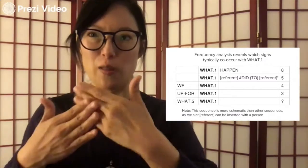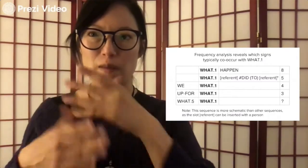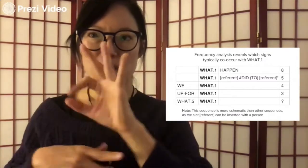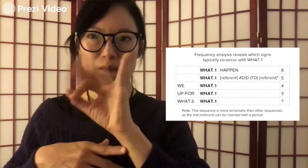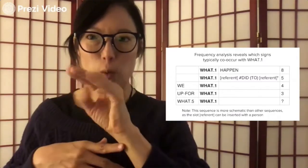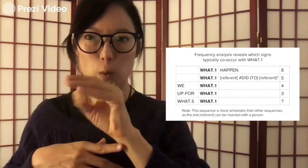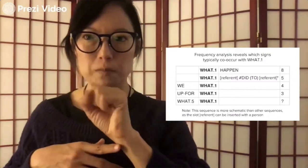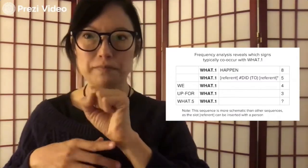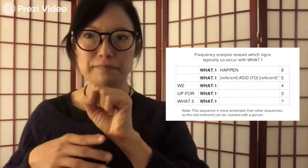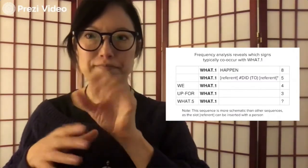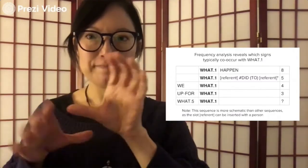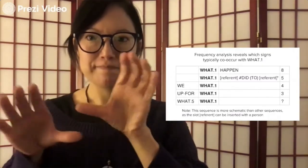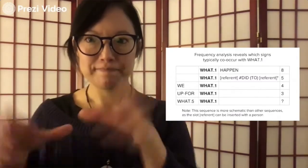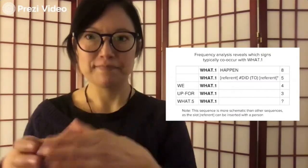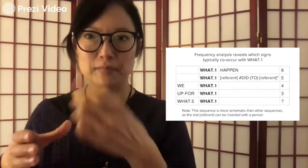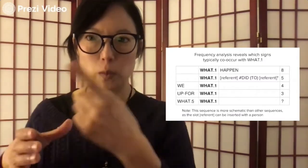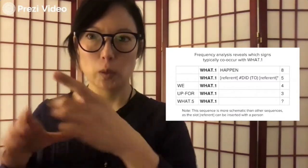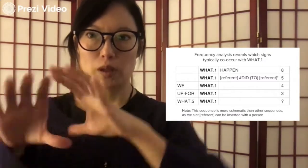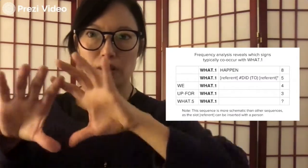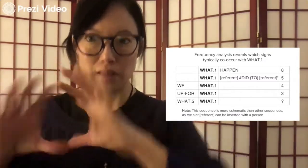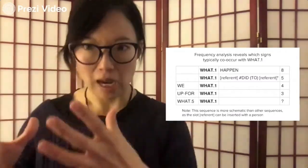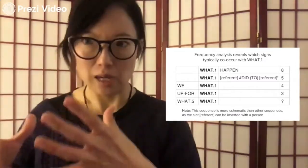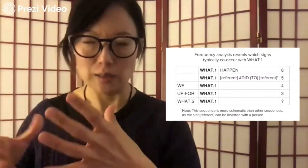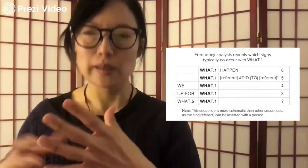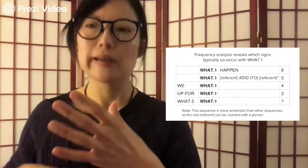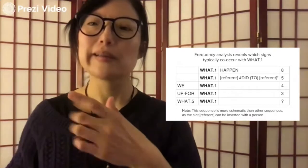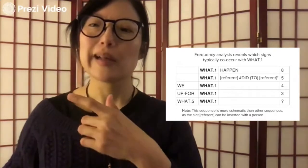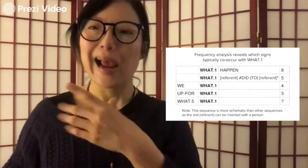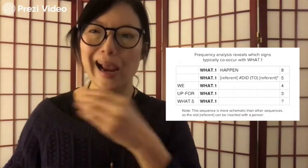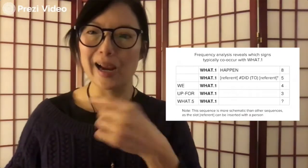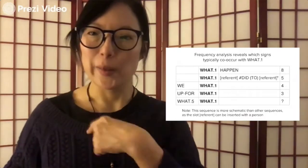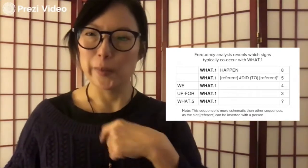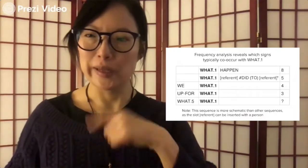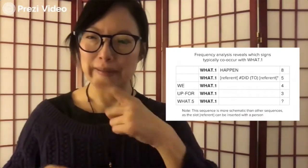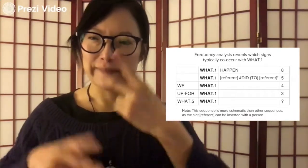WHAT.5 because all the forms can be lumped into one category. And